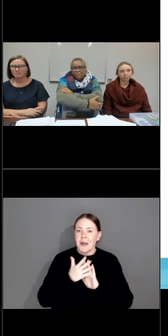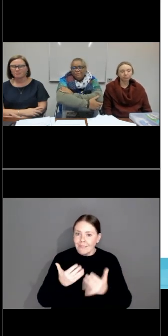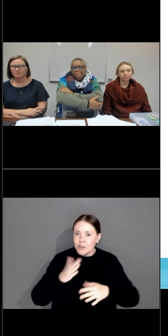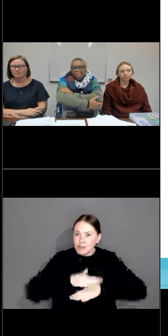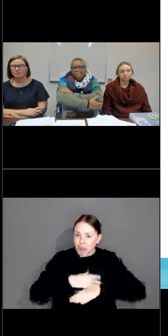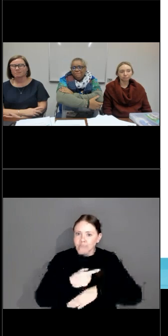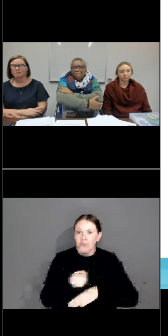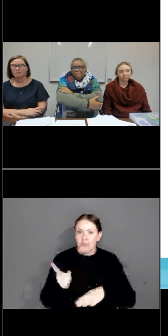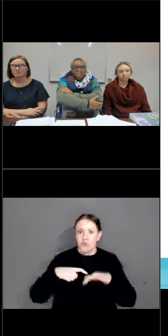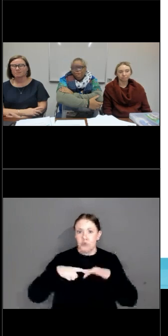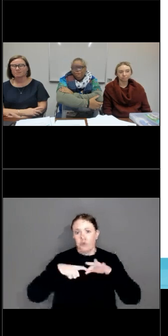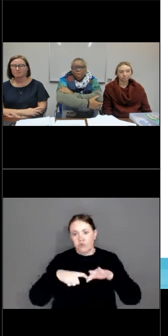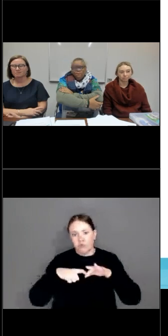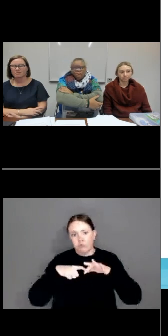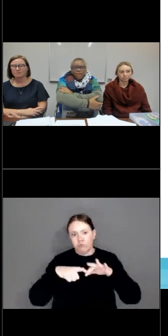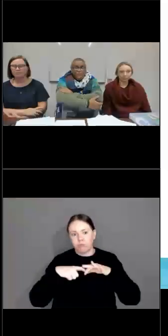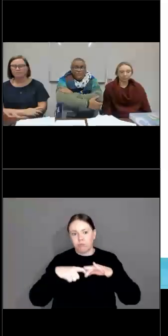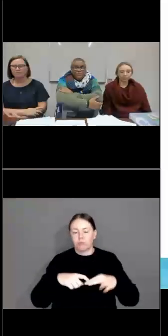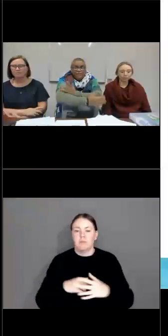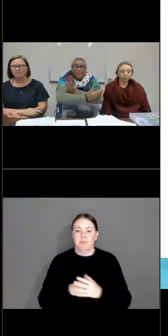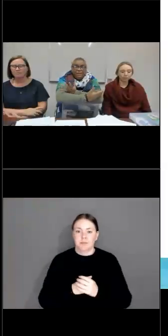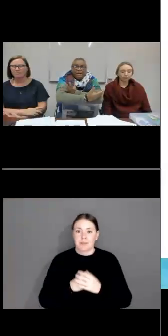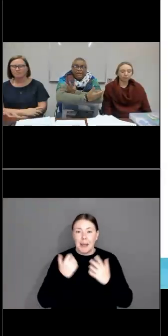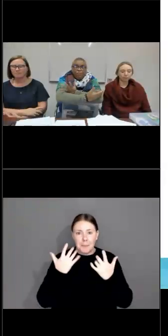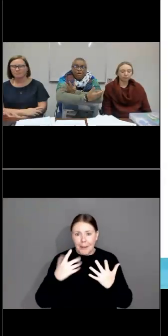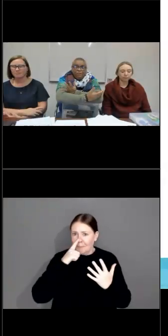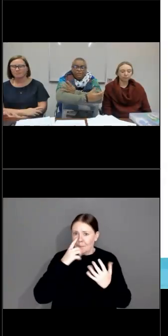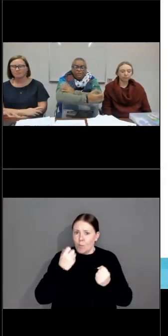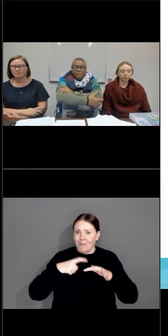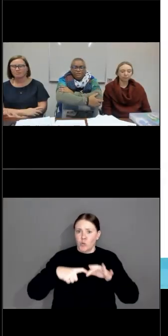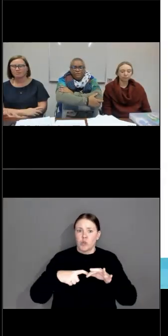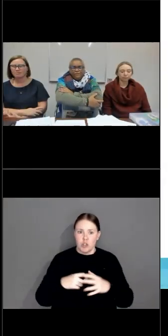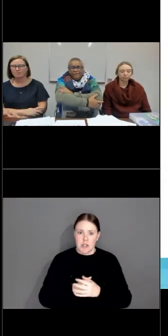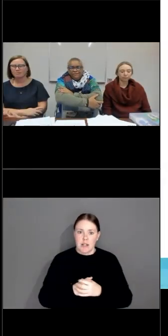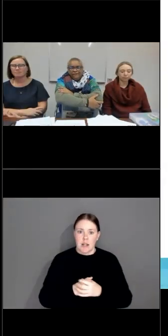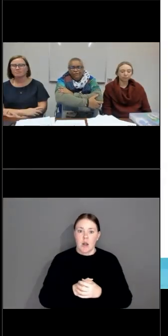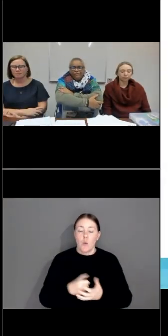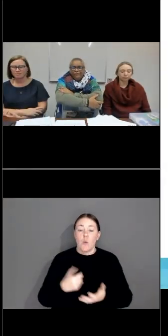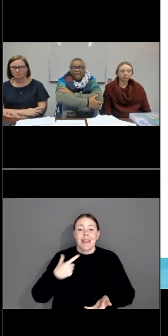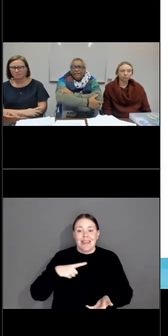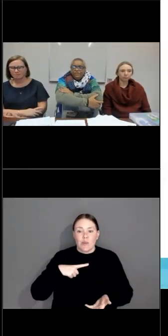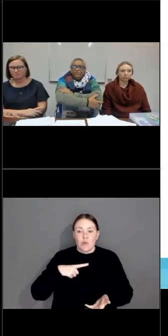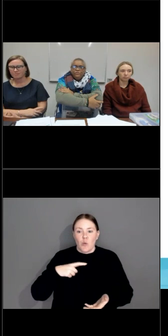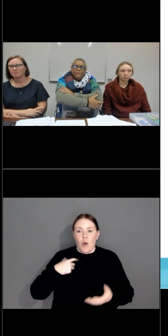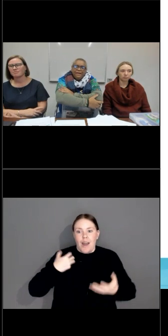people ask us about Blurred Borders which is AKA why we're doing this webinar today hopefully to